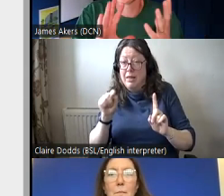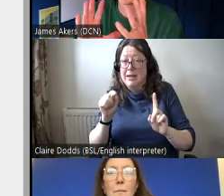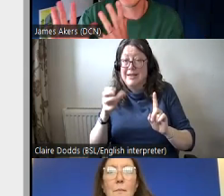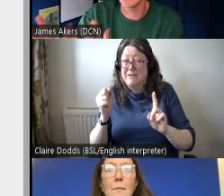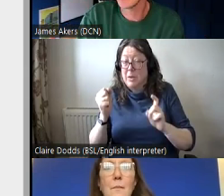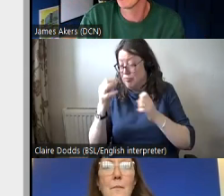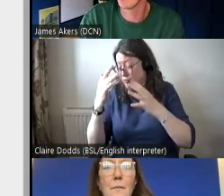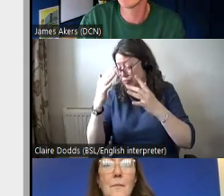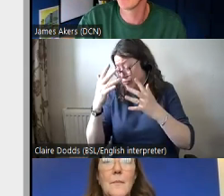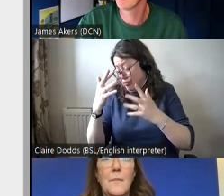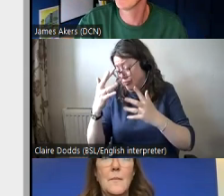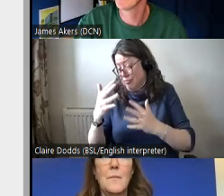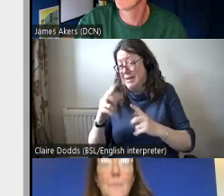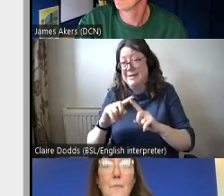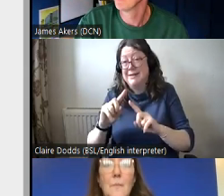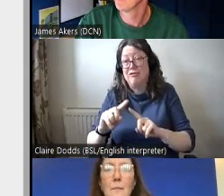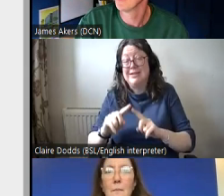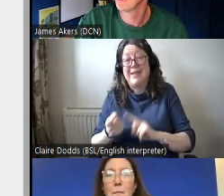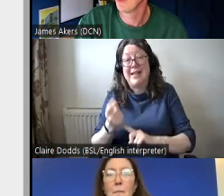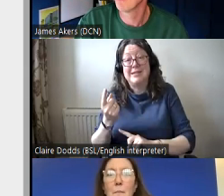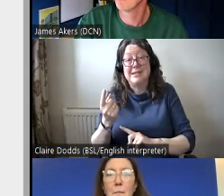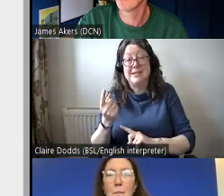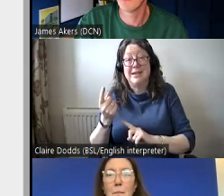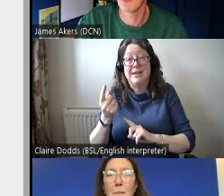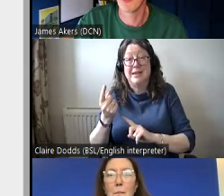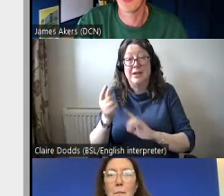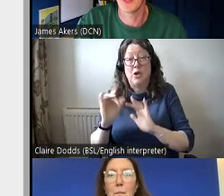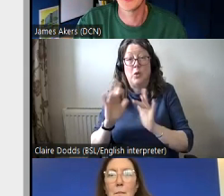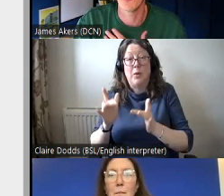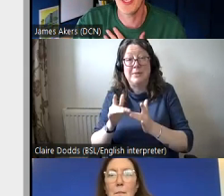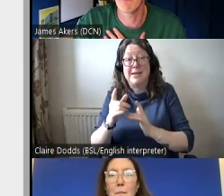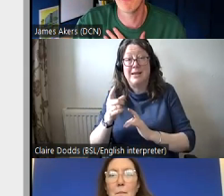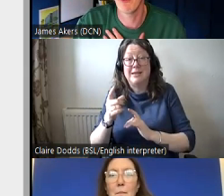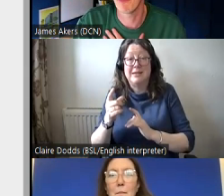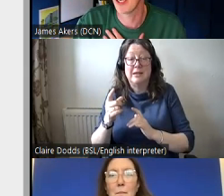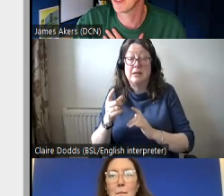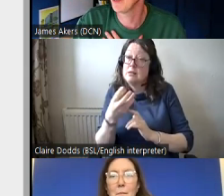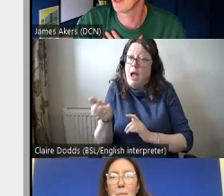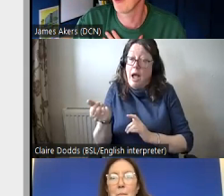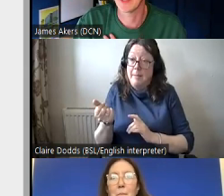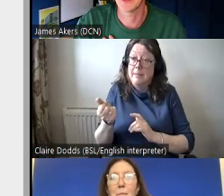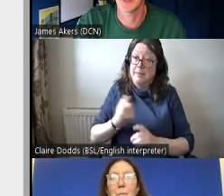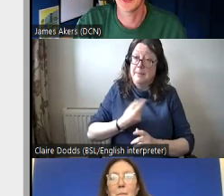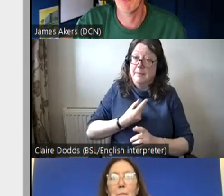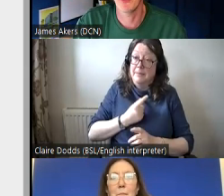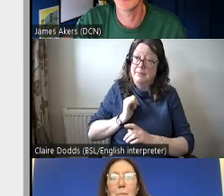that are coming into your website. We've got the things that we've passed in, so Ask a Tech Champion.